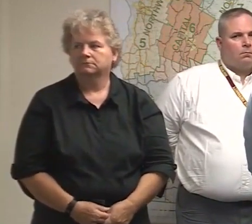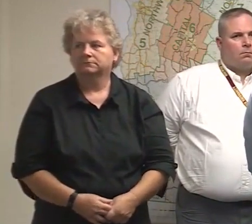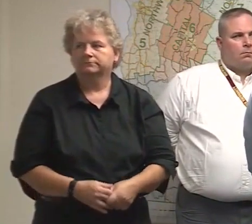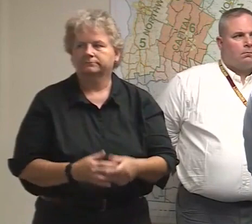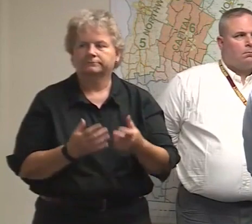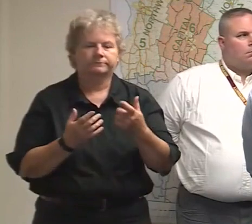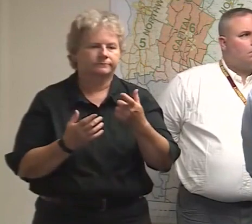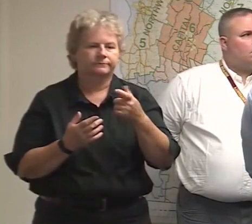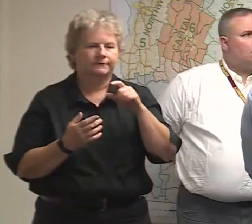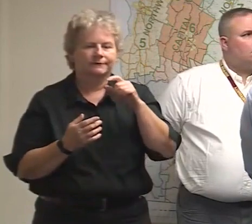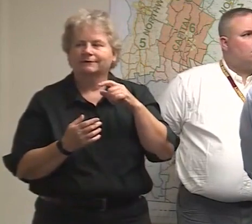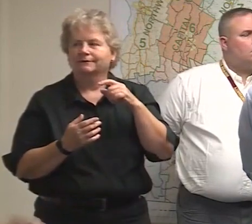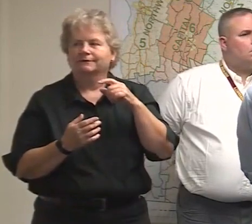DOCUMENTATION.